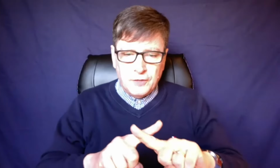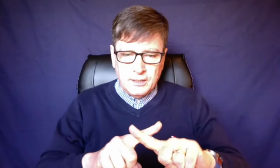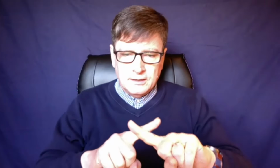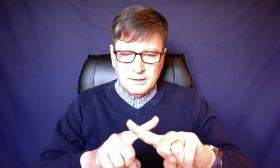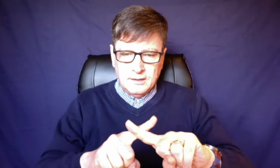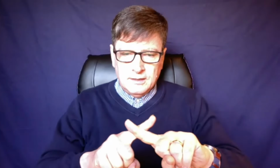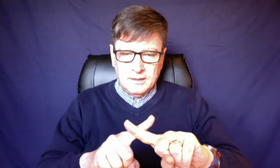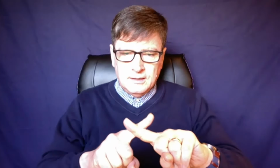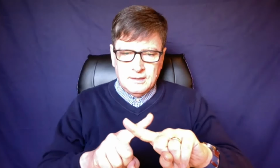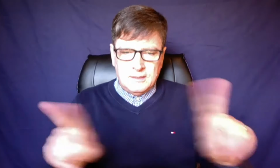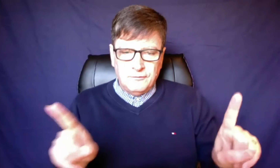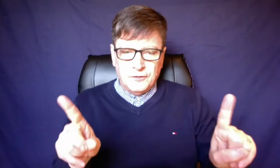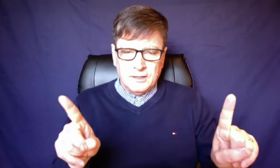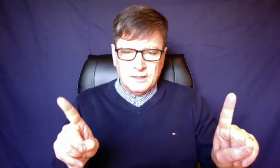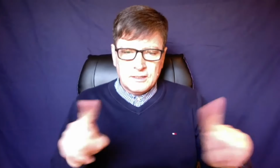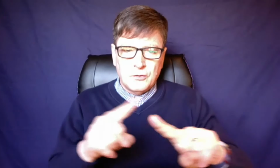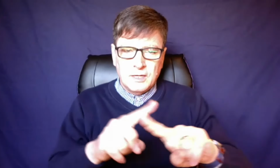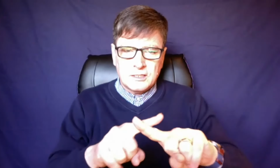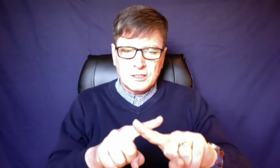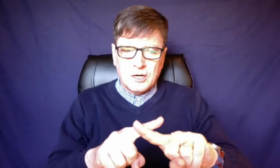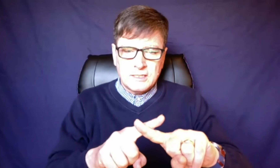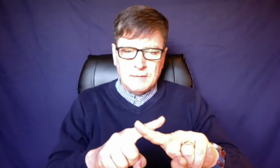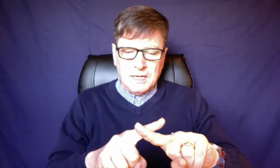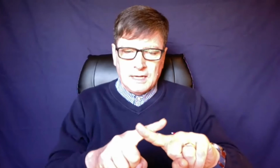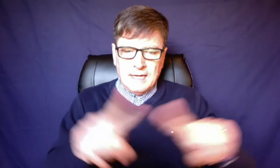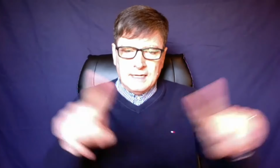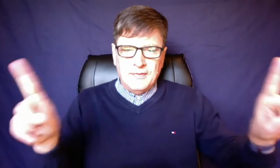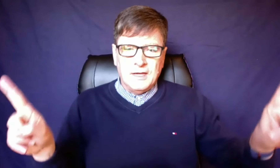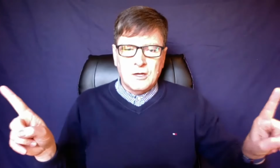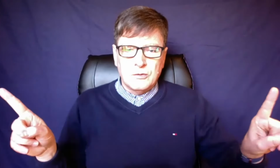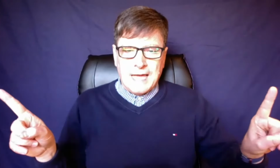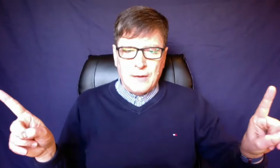midline. Sign that is move away from midline is large or big. Or think